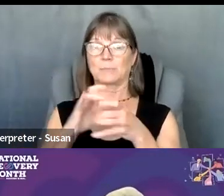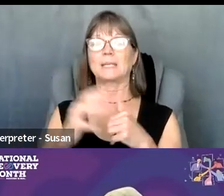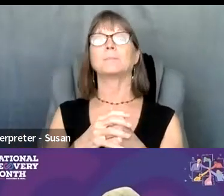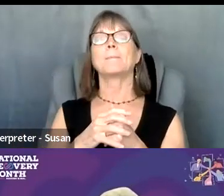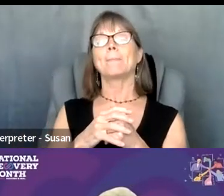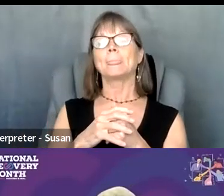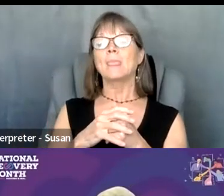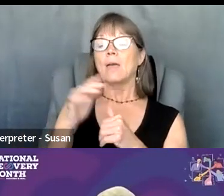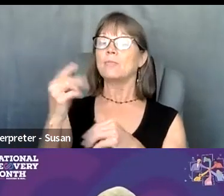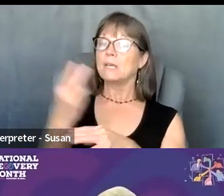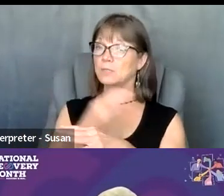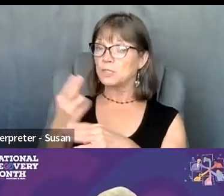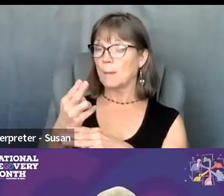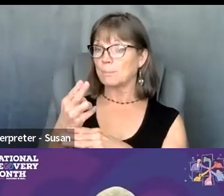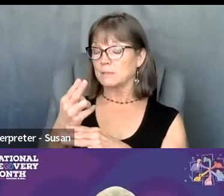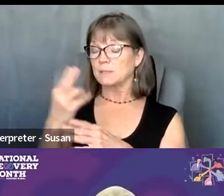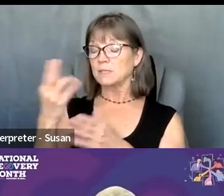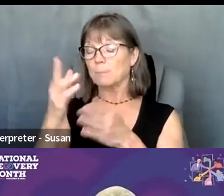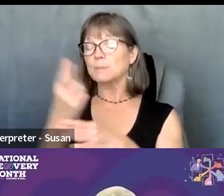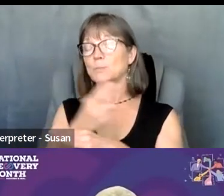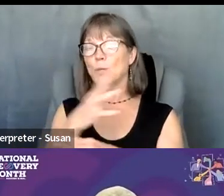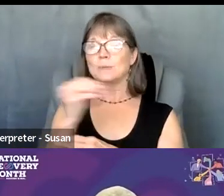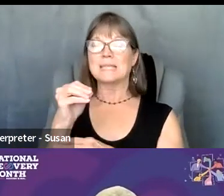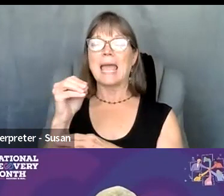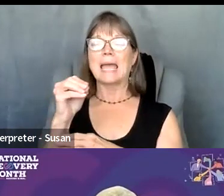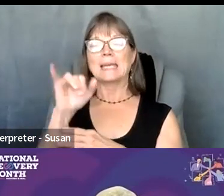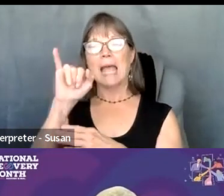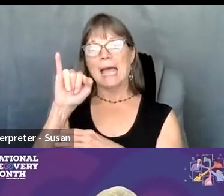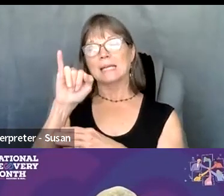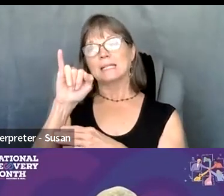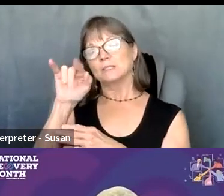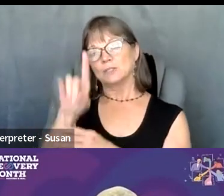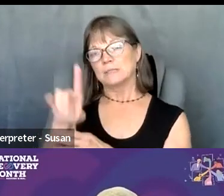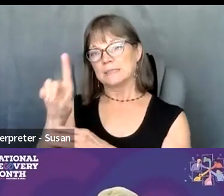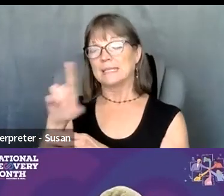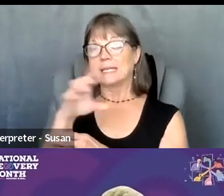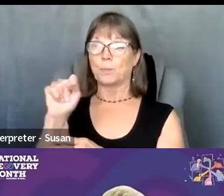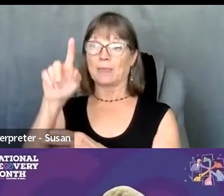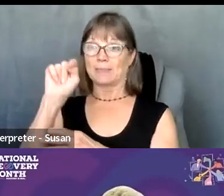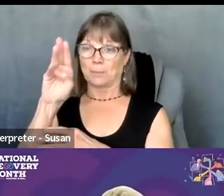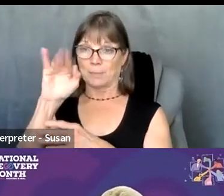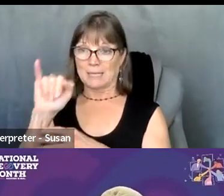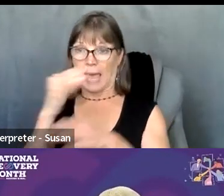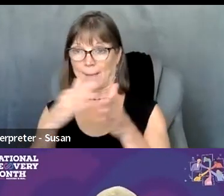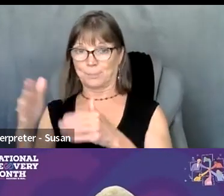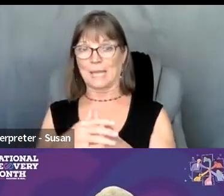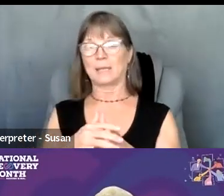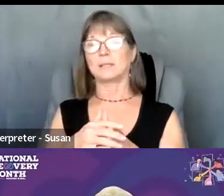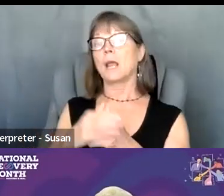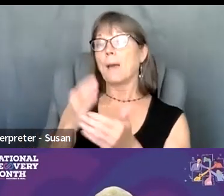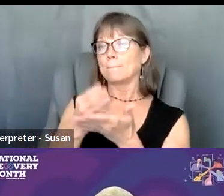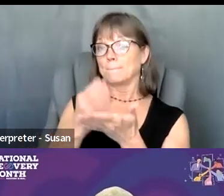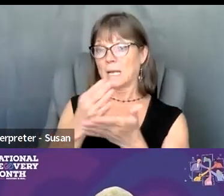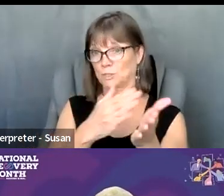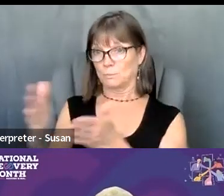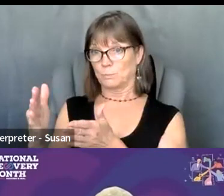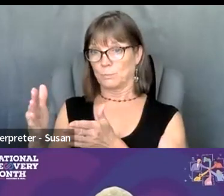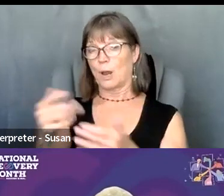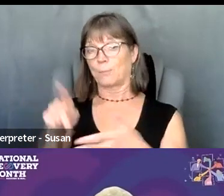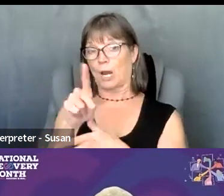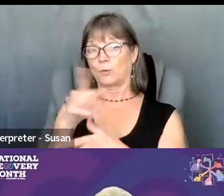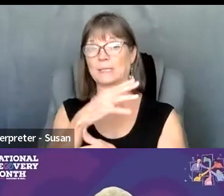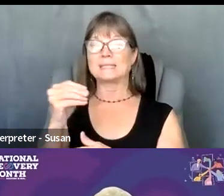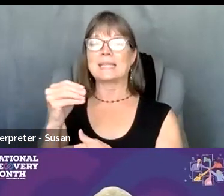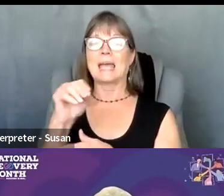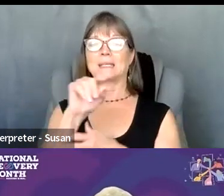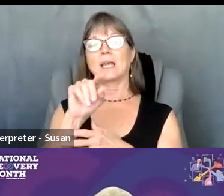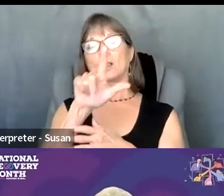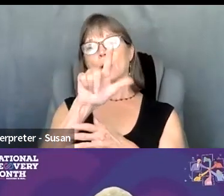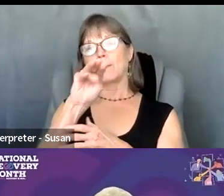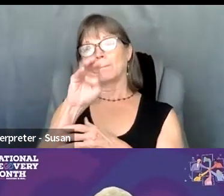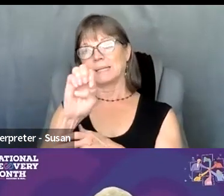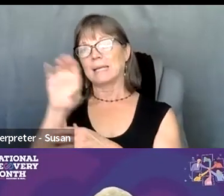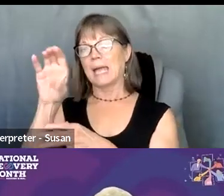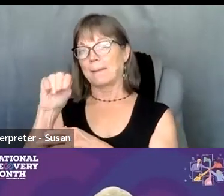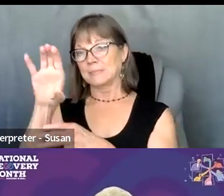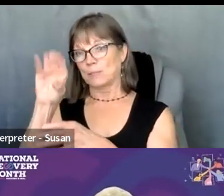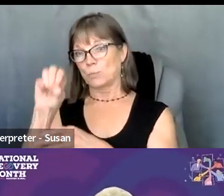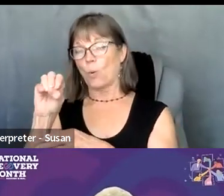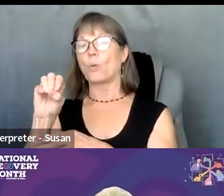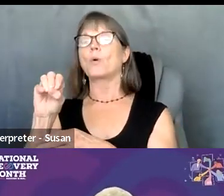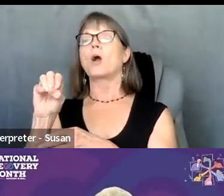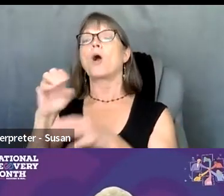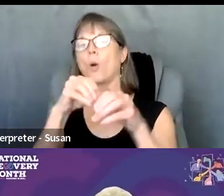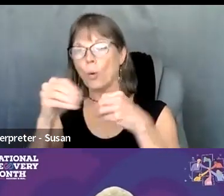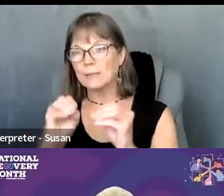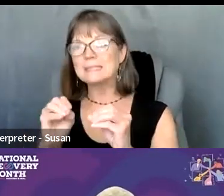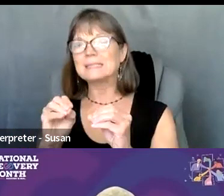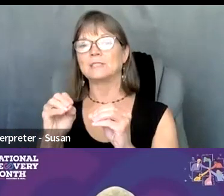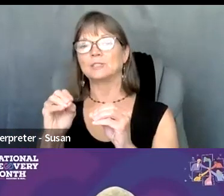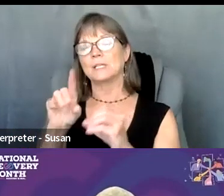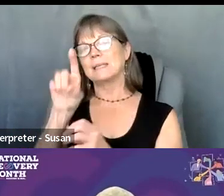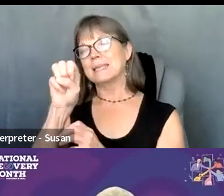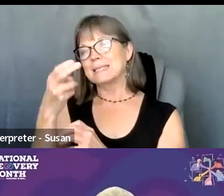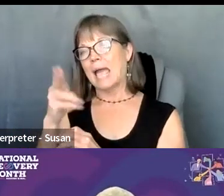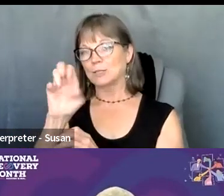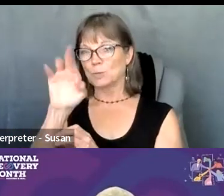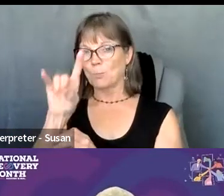Strategy Planning Office: intellectual development disabilities, traumatic brain injury plan our budget priorities and legislative updates to local management entities, managed care, organizations, dashboard resources, and time